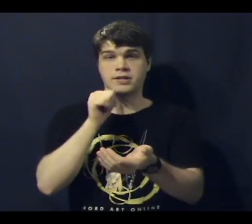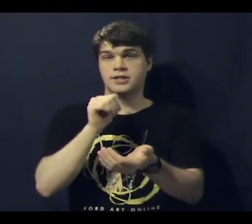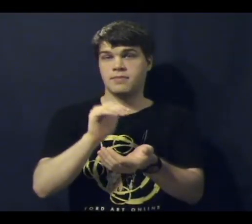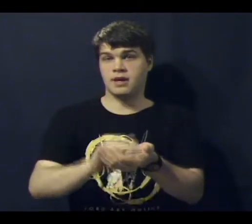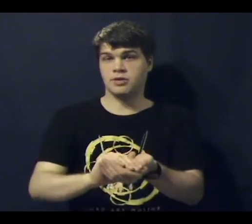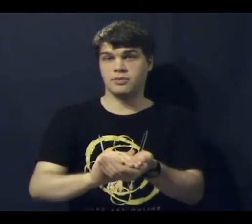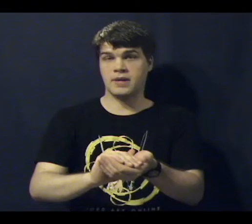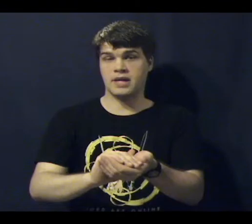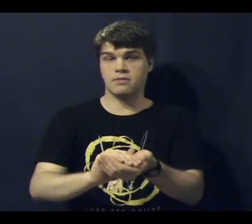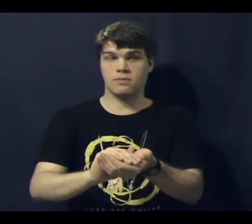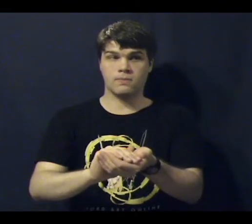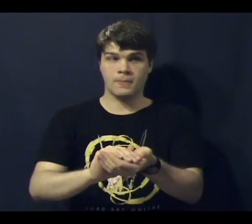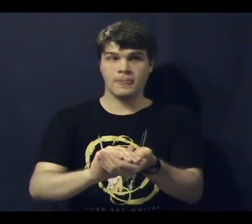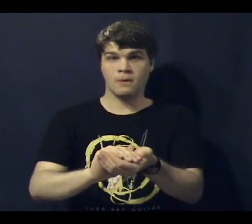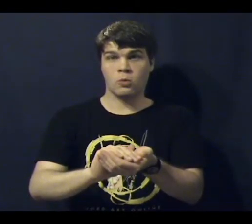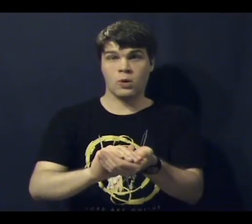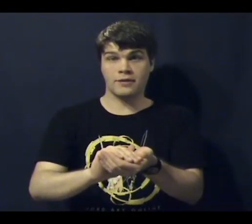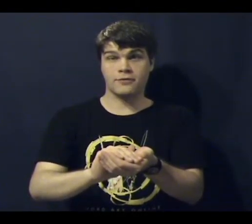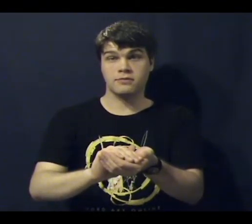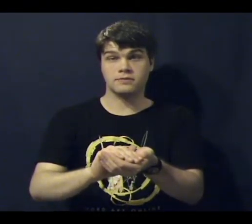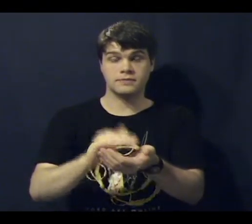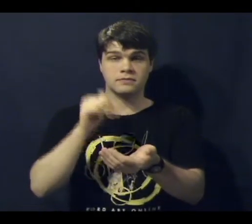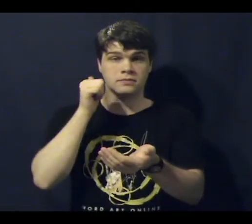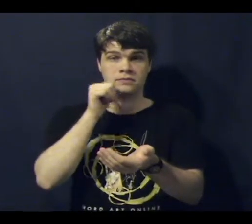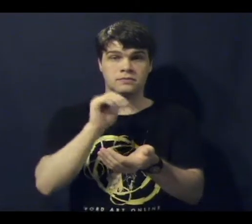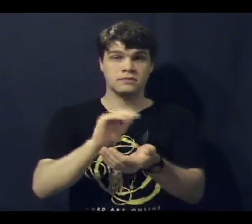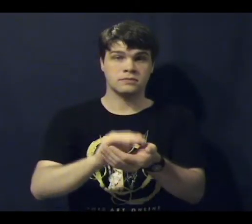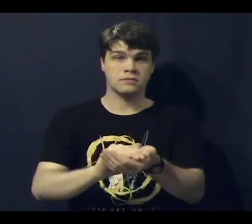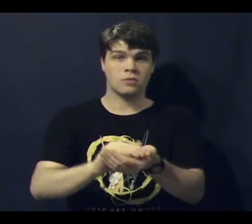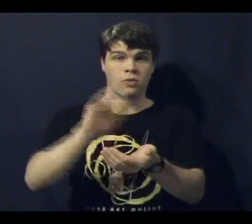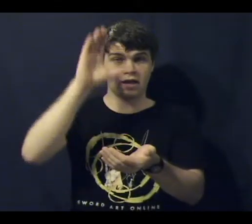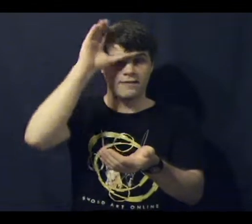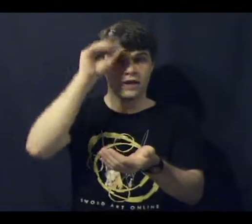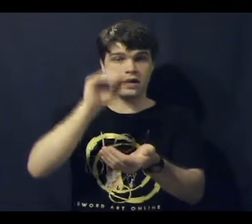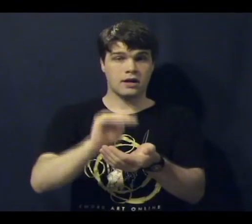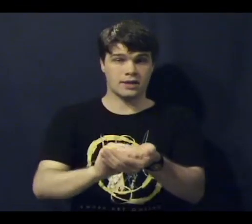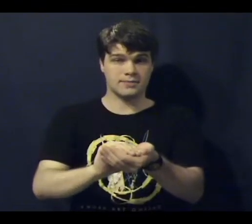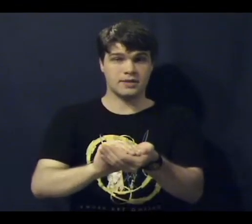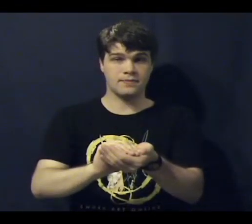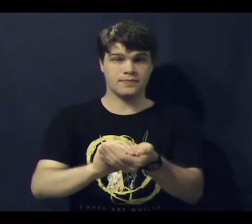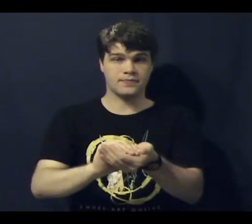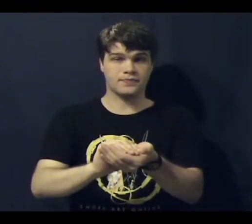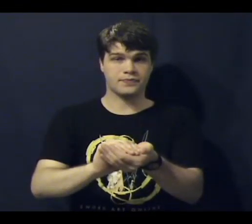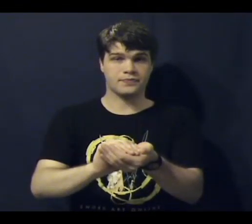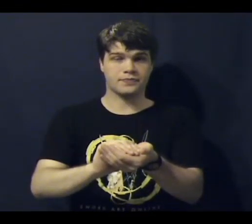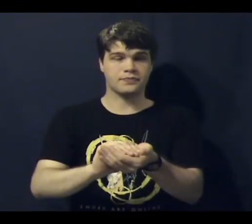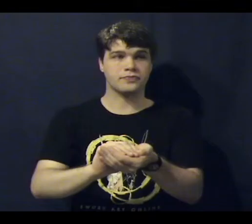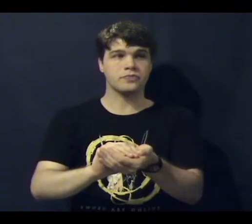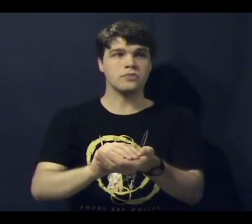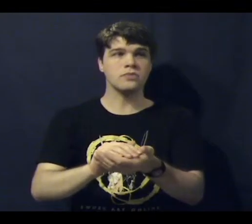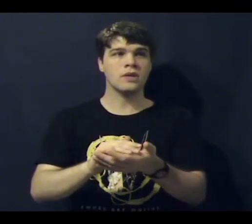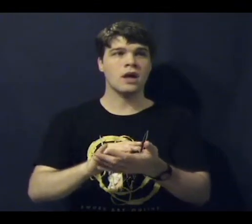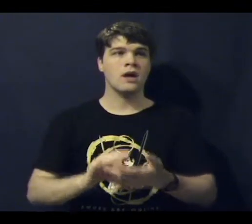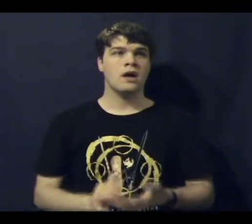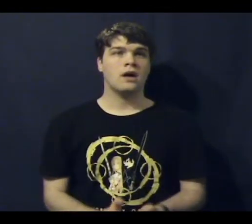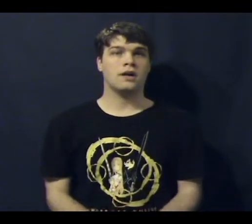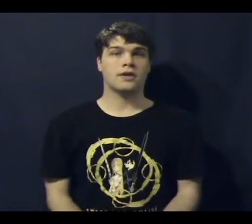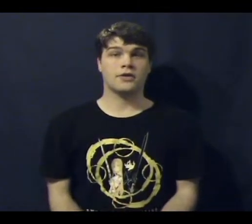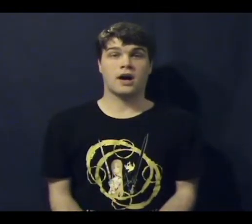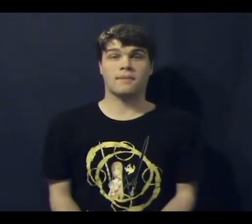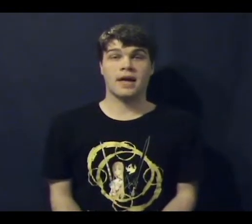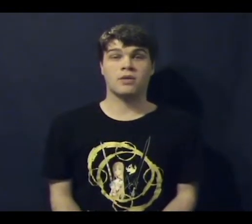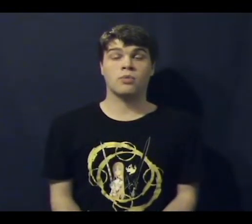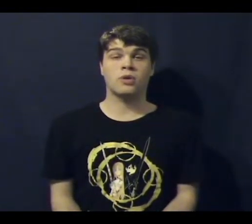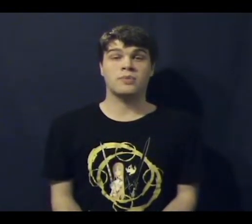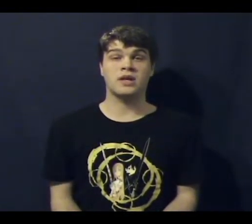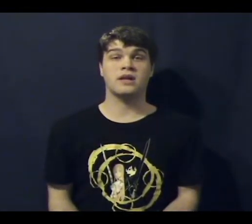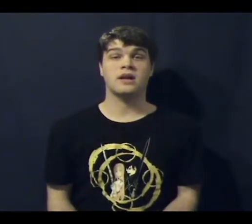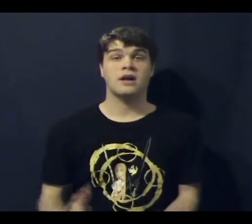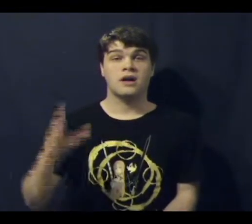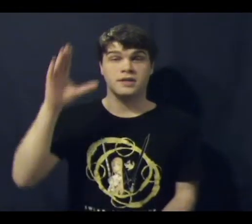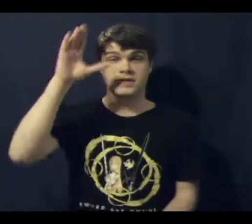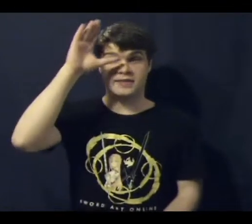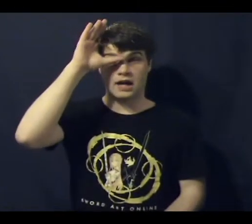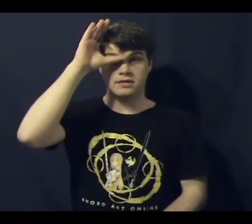into marriage would be wife. Wife and husband. Another compound would be son,